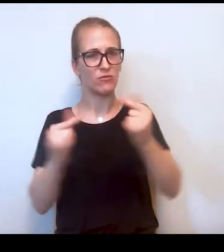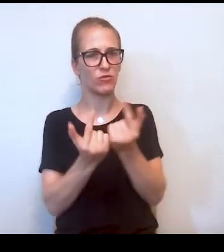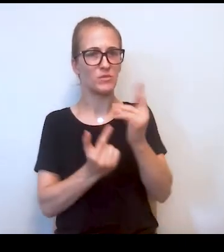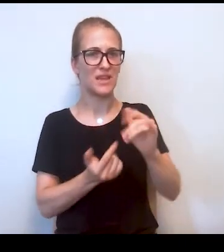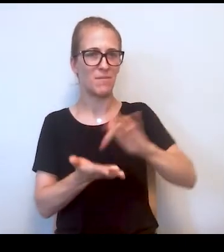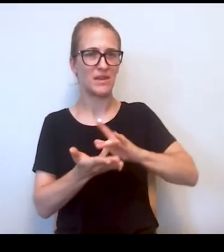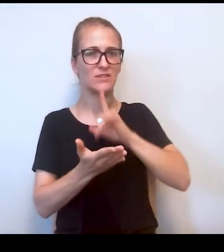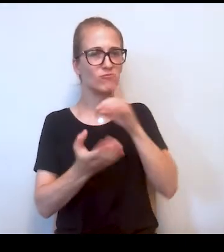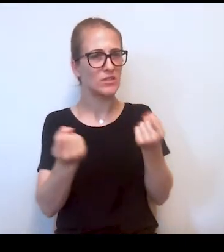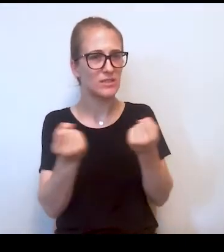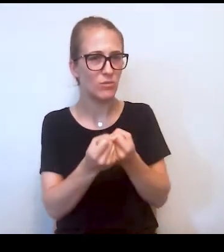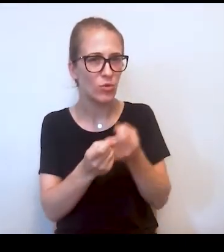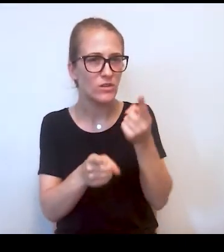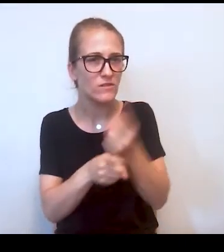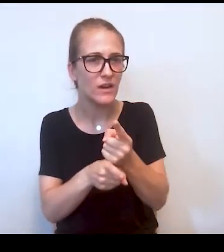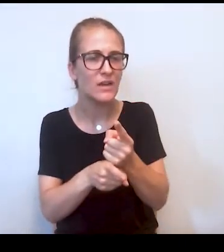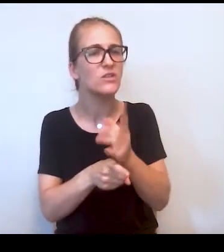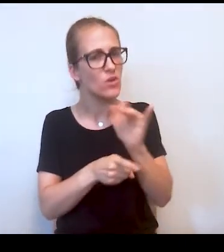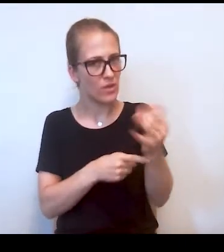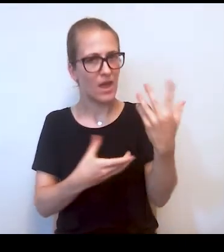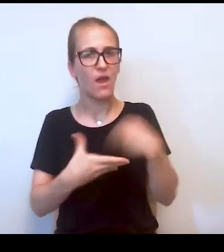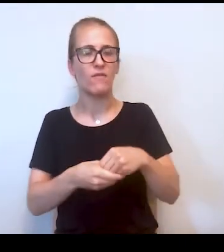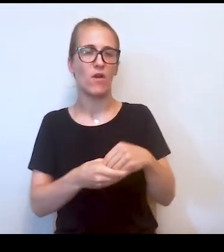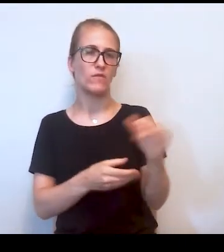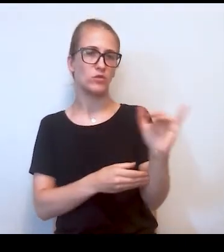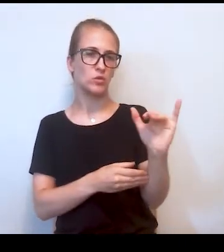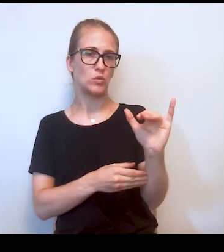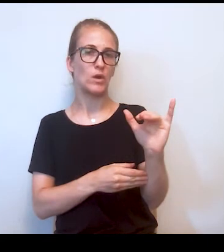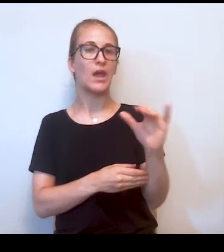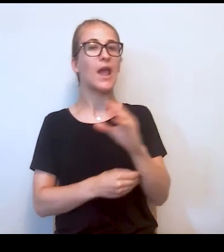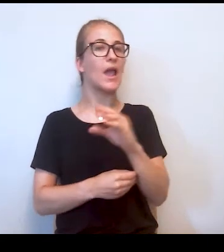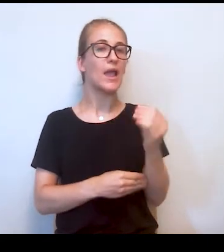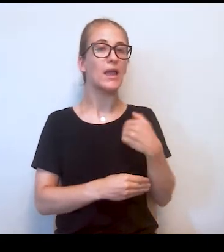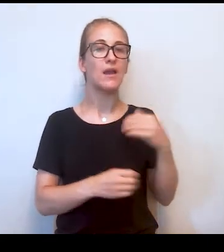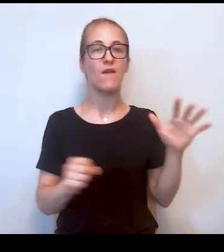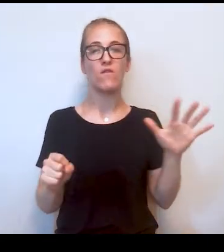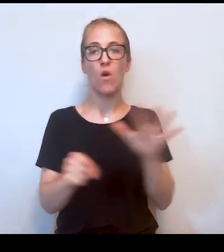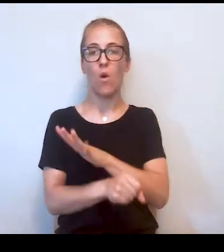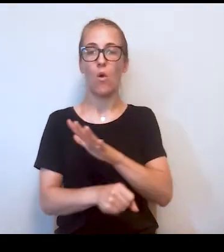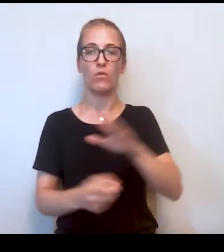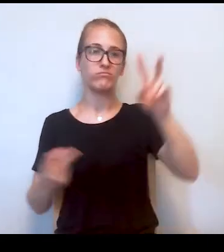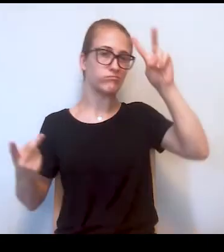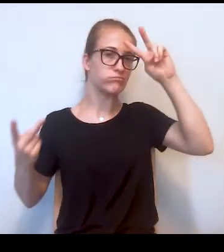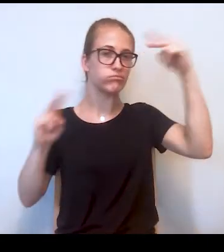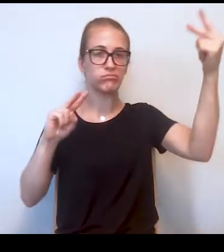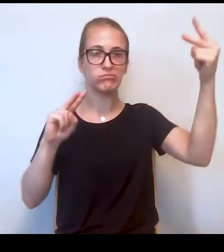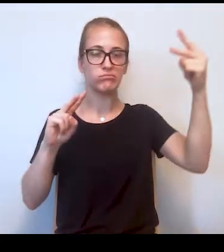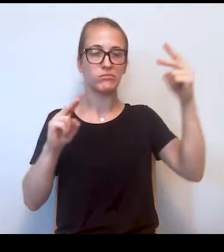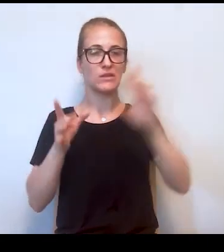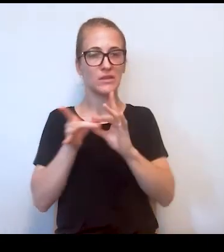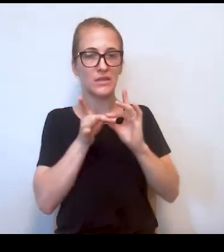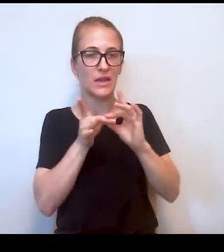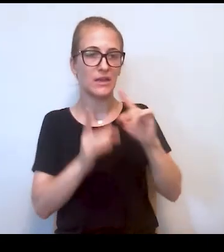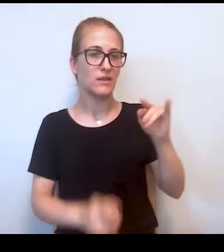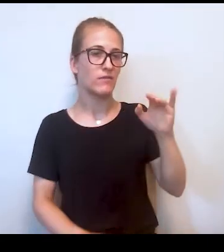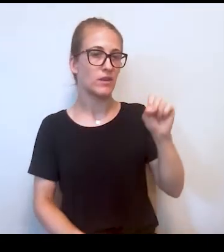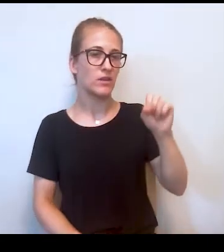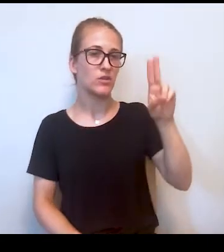of connective tissue and what can happen. And so people are mistreated. They're told that